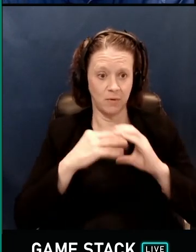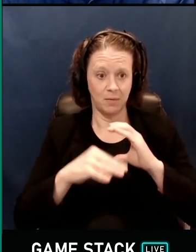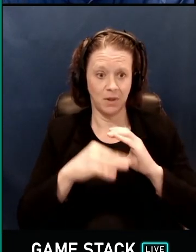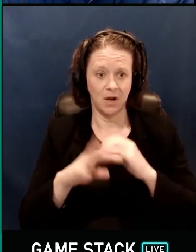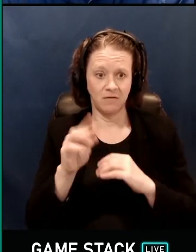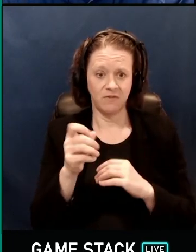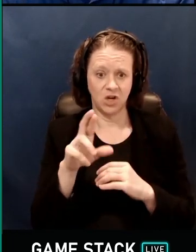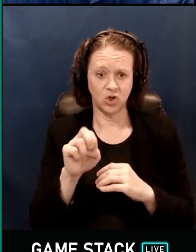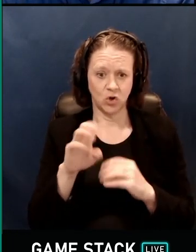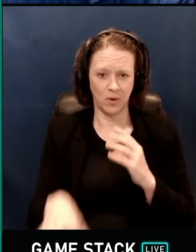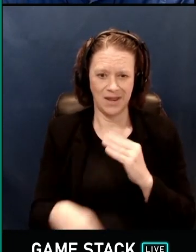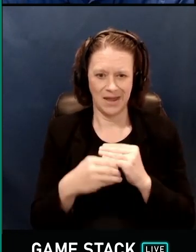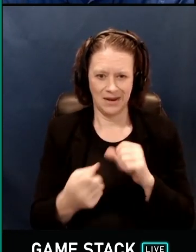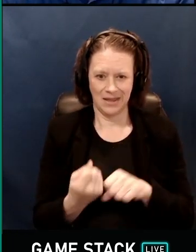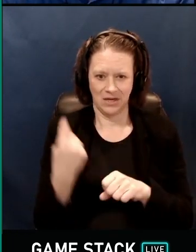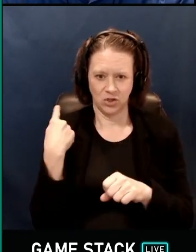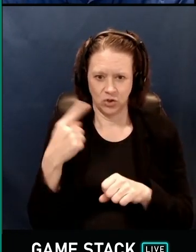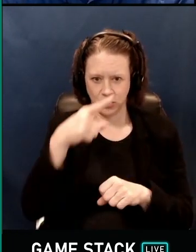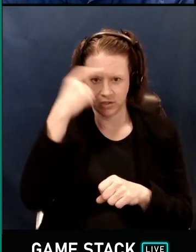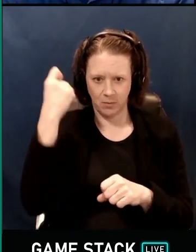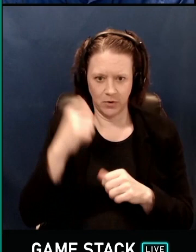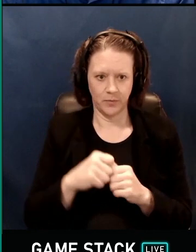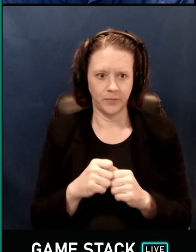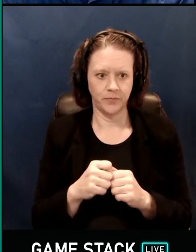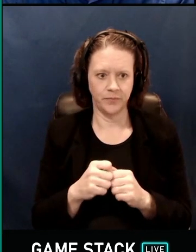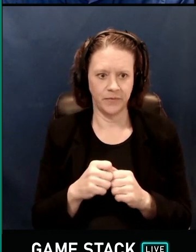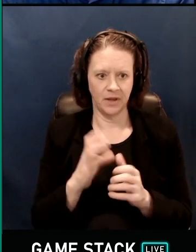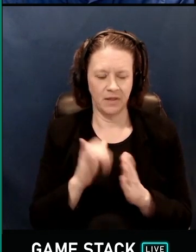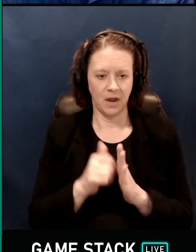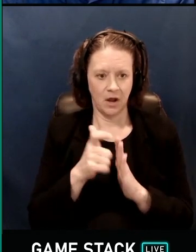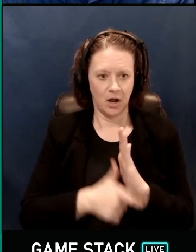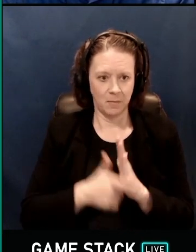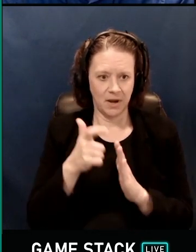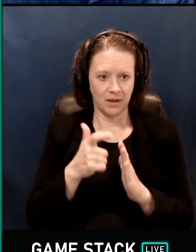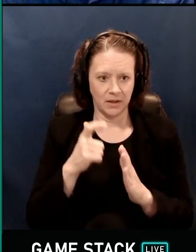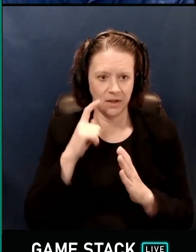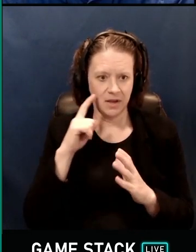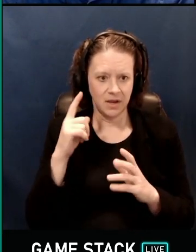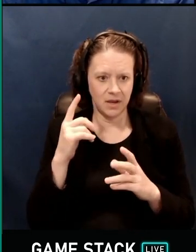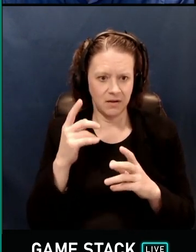It can automatically scale the number of running virtual machines